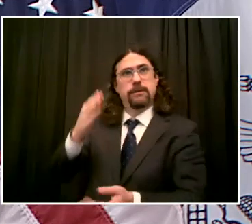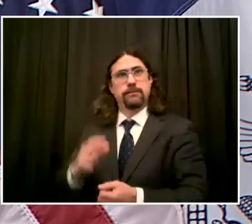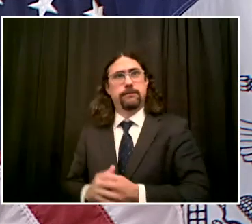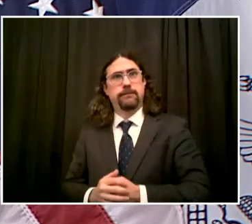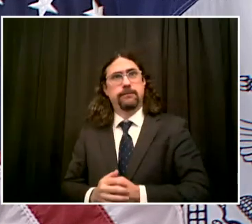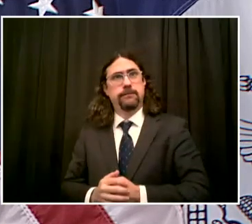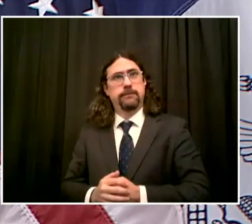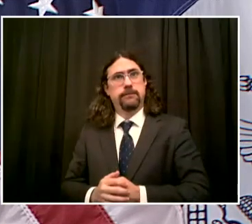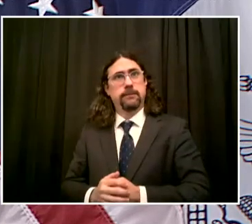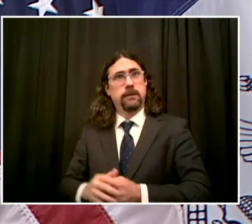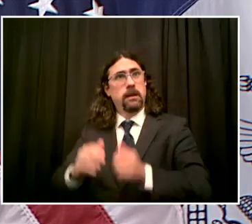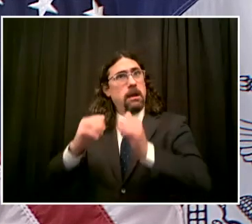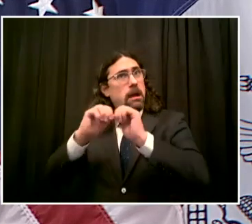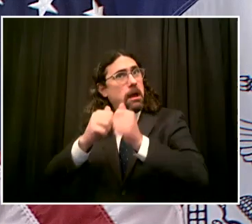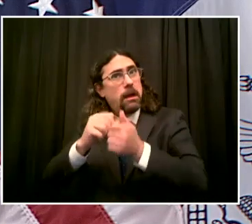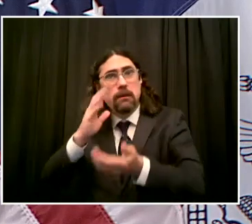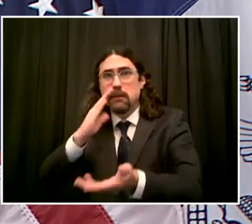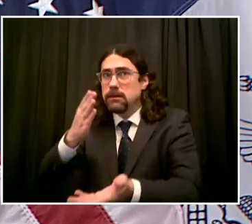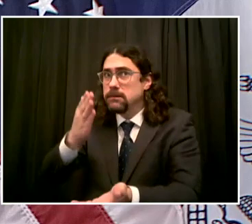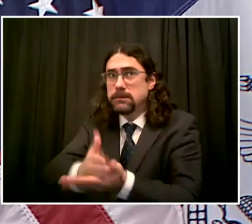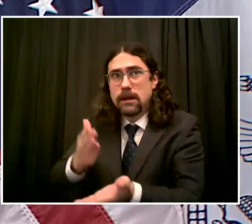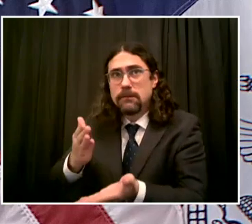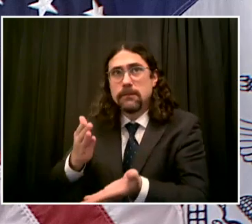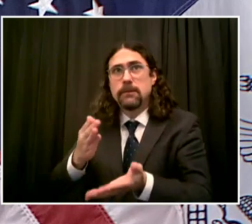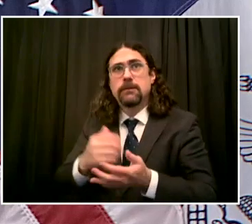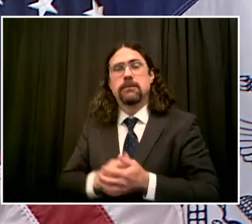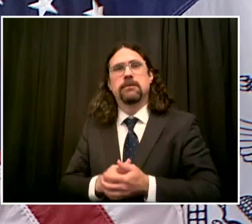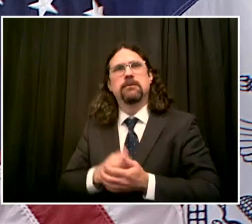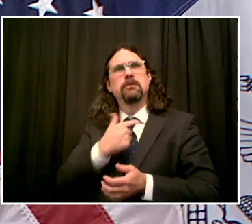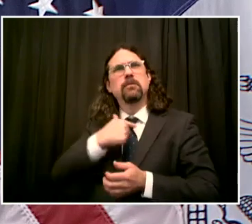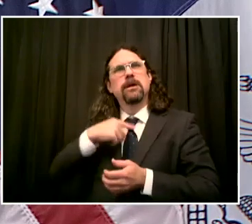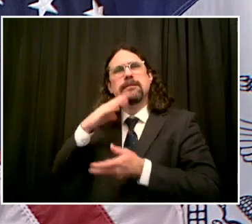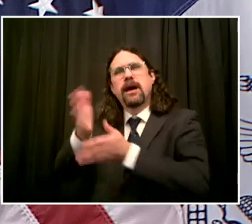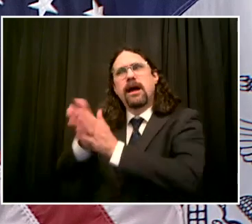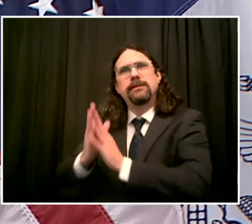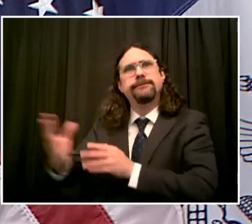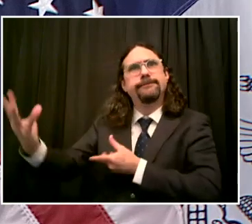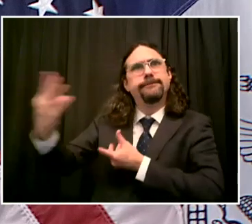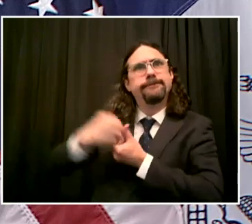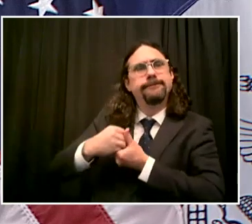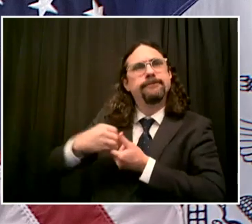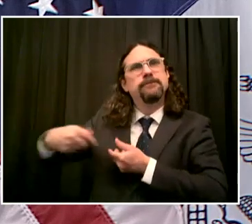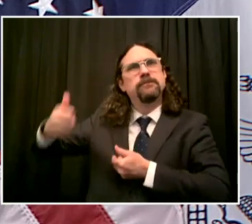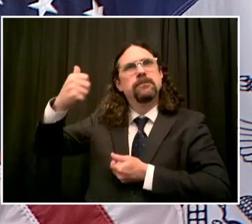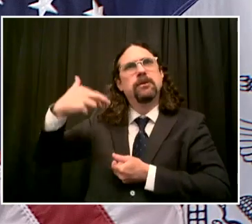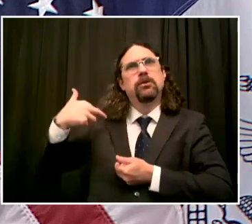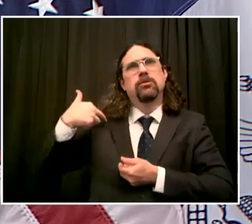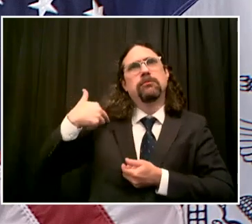COMMUNITY TO STEP FORWARD AND TAKE CHARGE. COMMUNITY